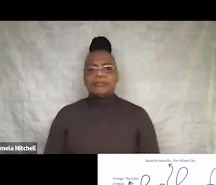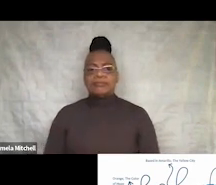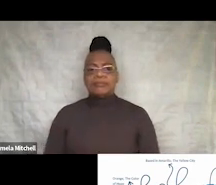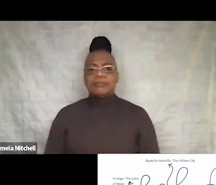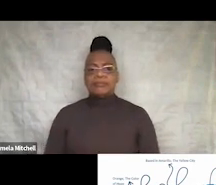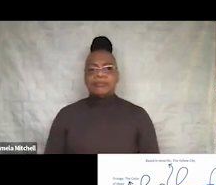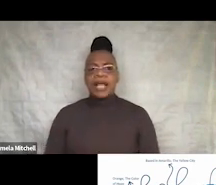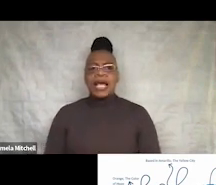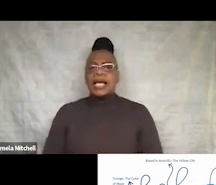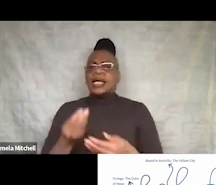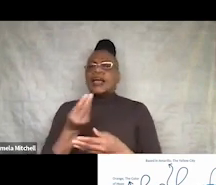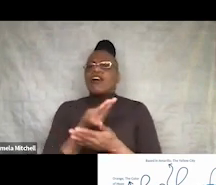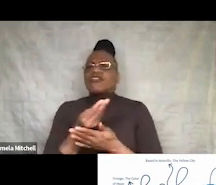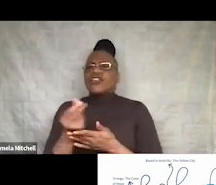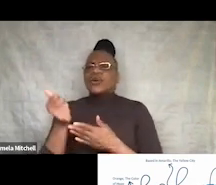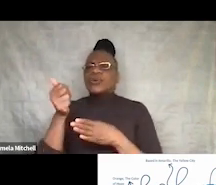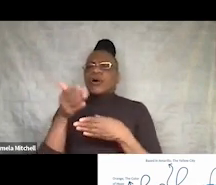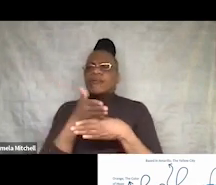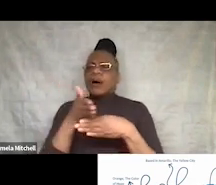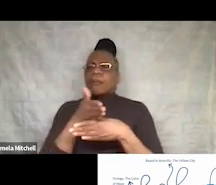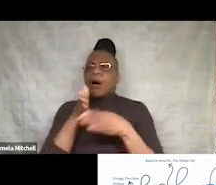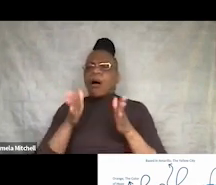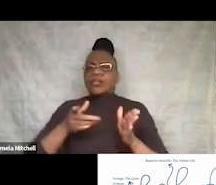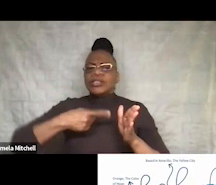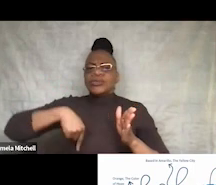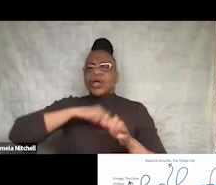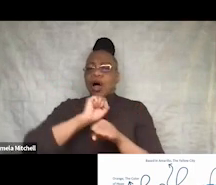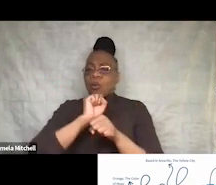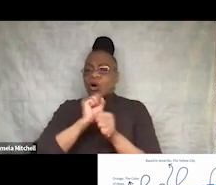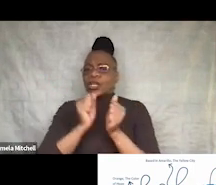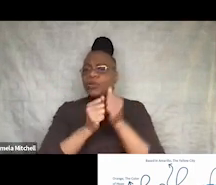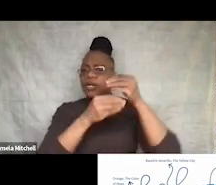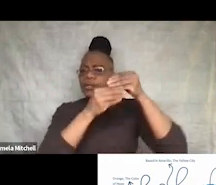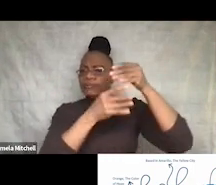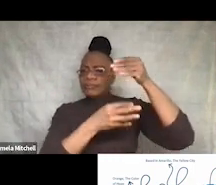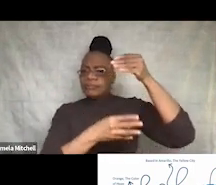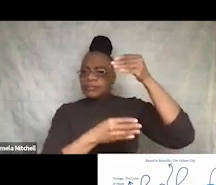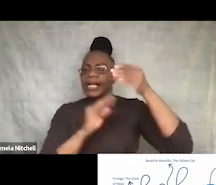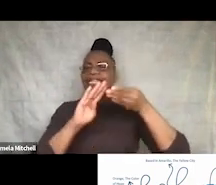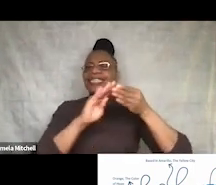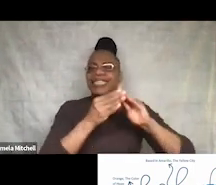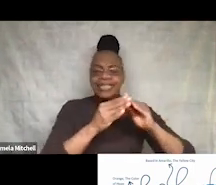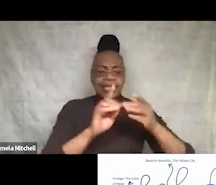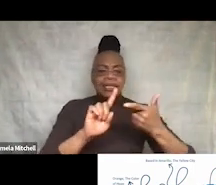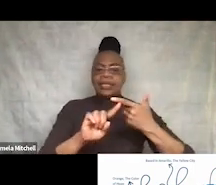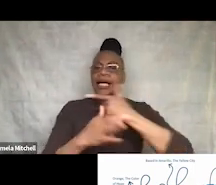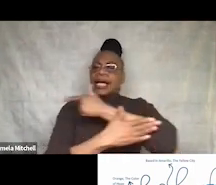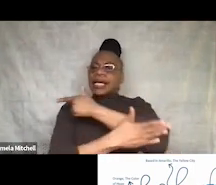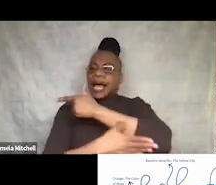These are just some of the partners that we're working with now, city and county and state, public health, community health,